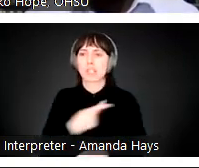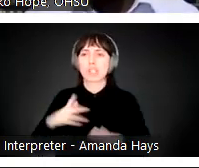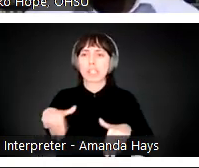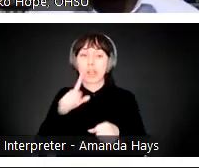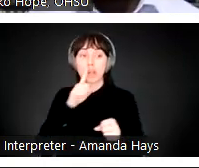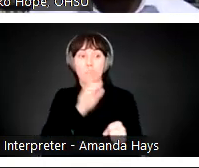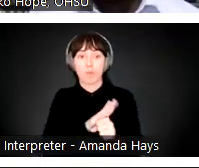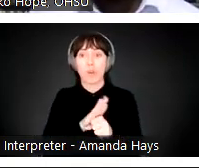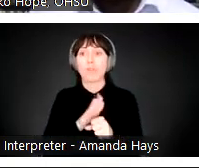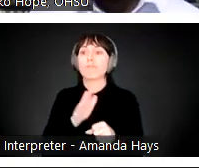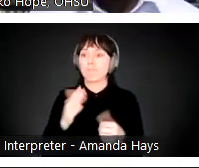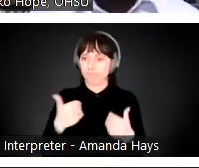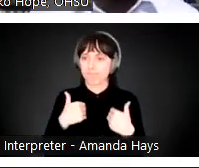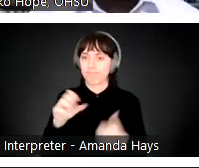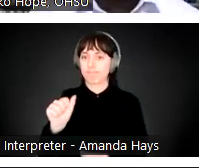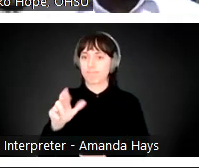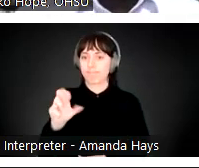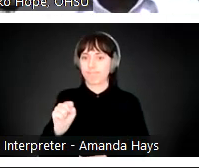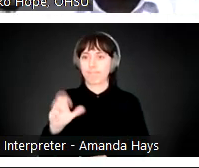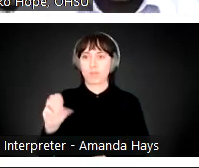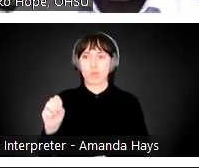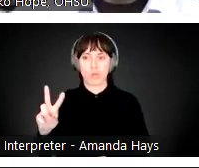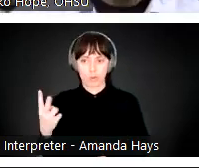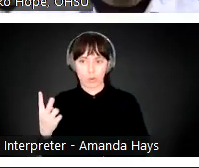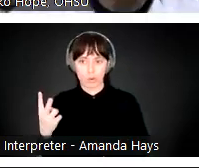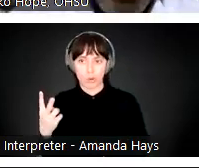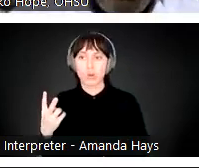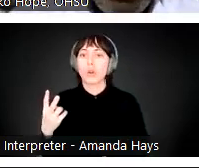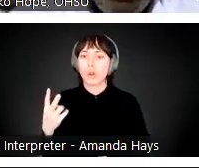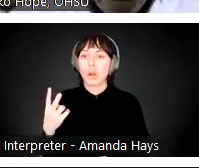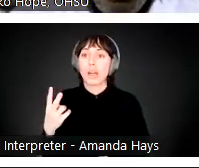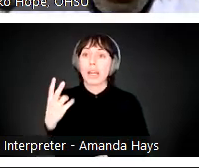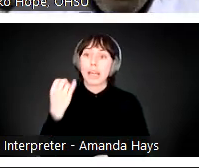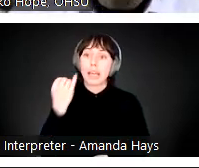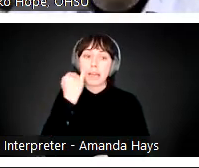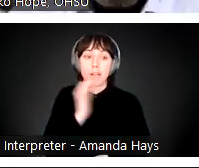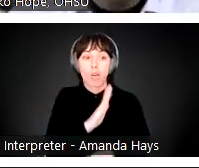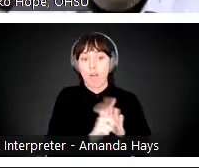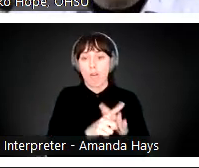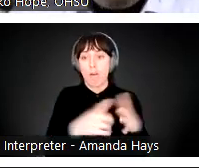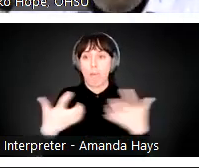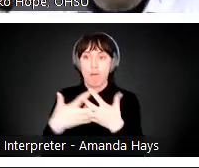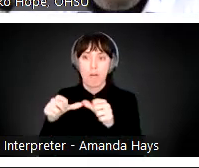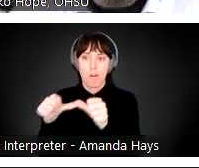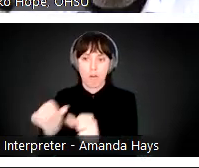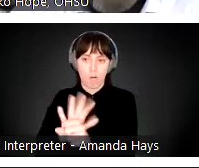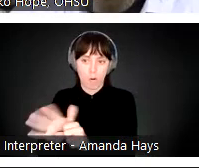present with symptoms of Long COVID, and that's just a fixture of the way the health systems work and the fact that